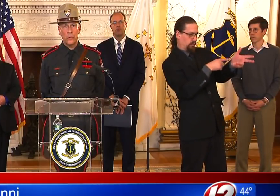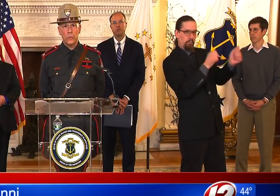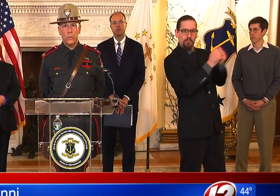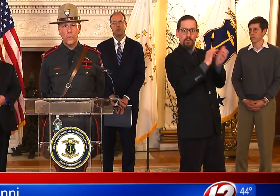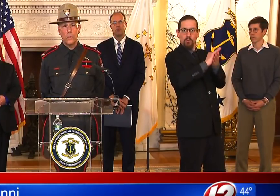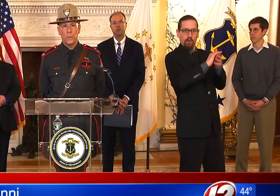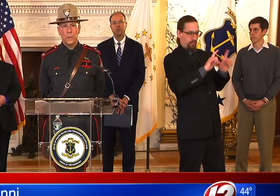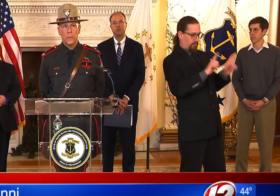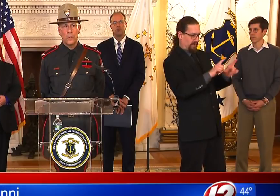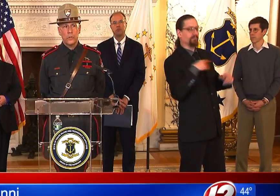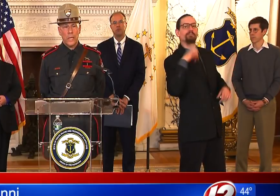ALL OUT-OF-STATE PASSENGER